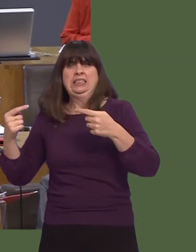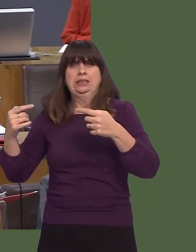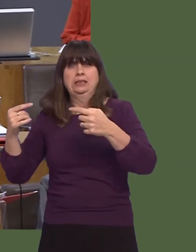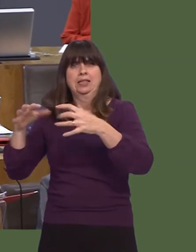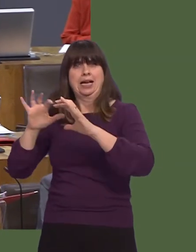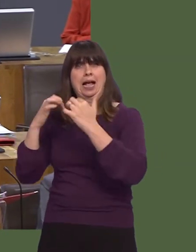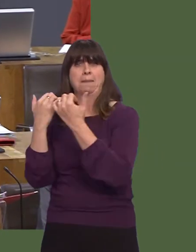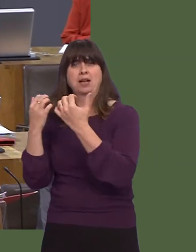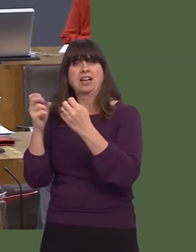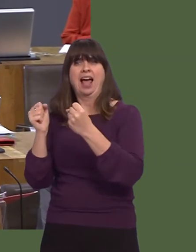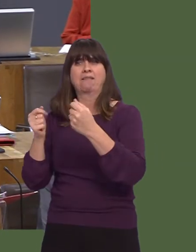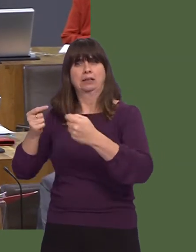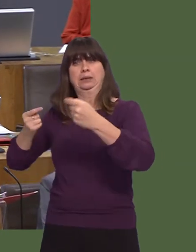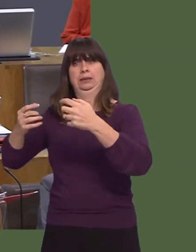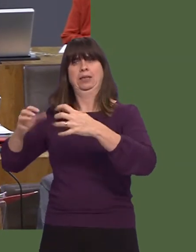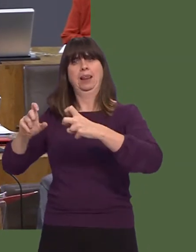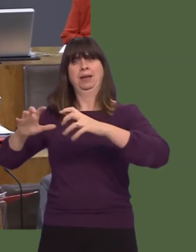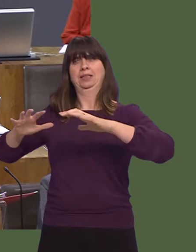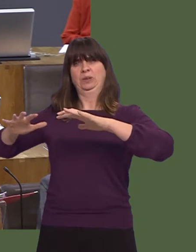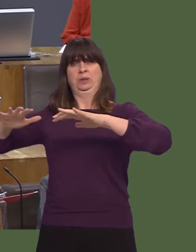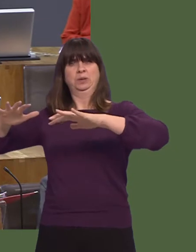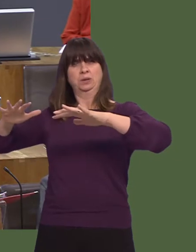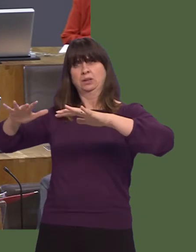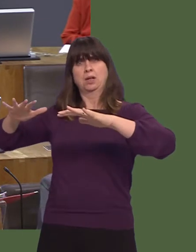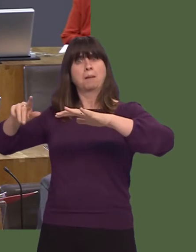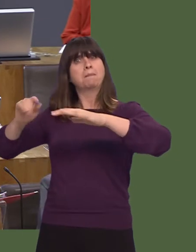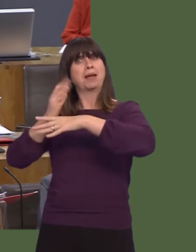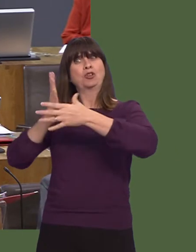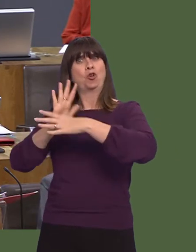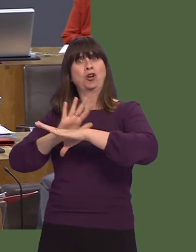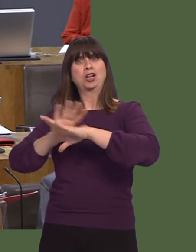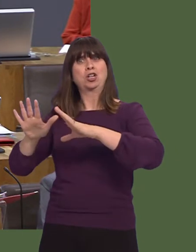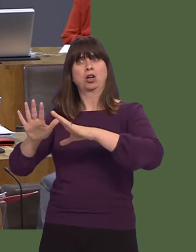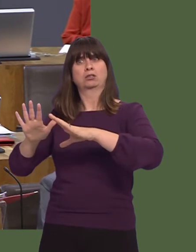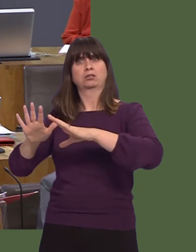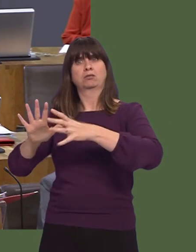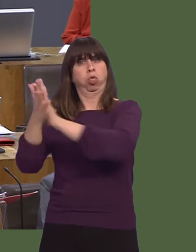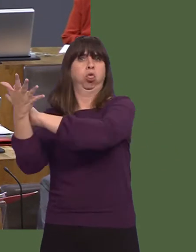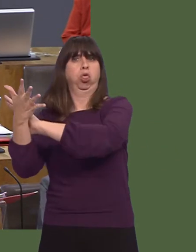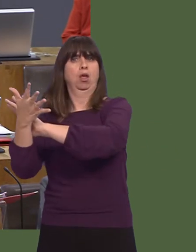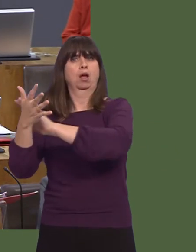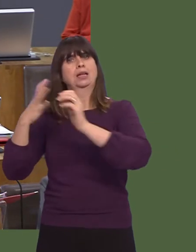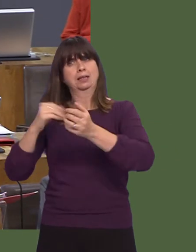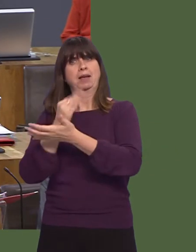leader will recognise that. What's hugely important is that those tensions don't get in the way of good governance, and they haven't got in the way of good governance, as the